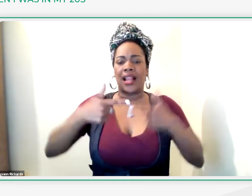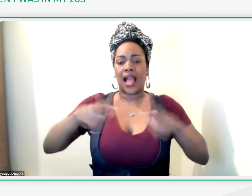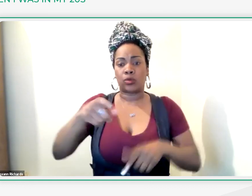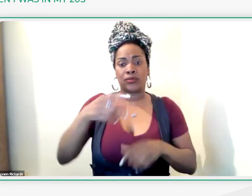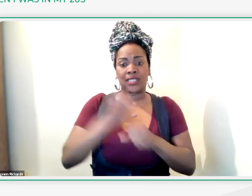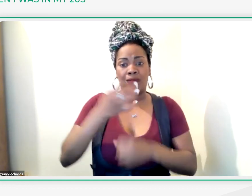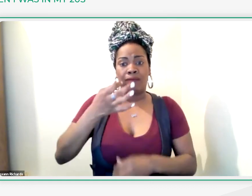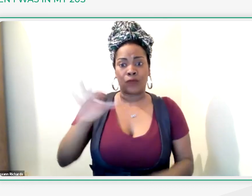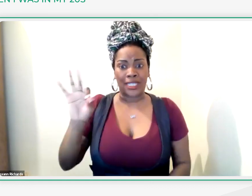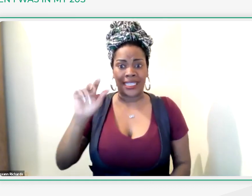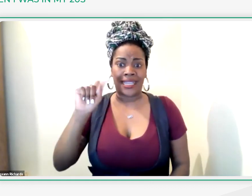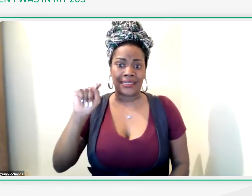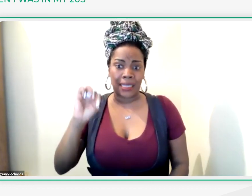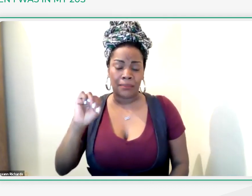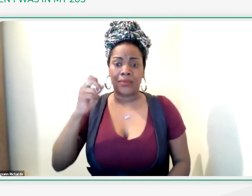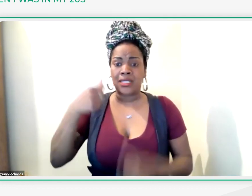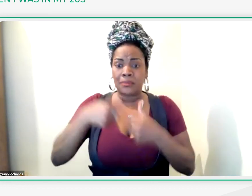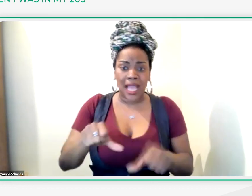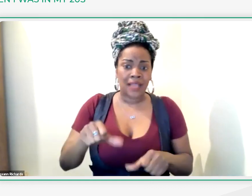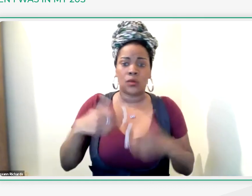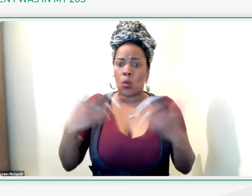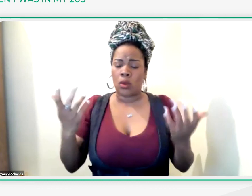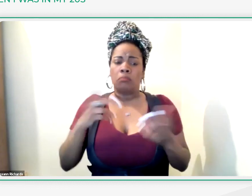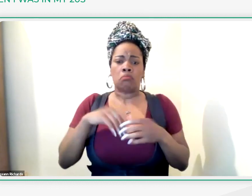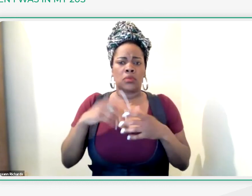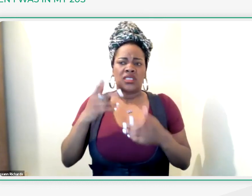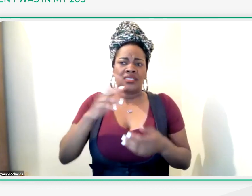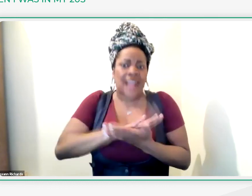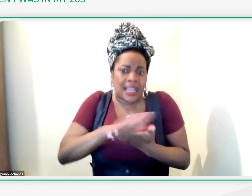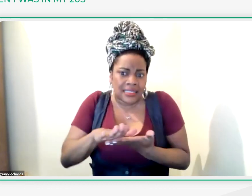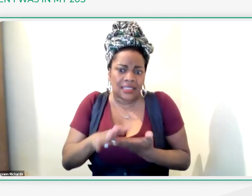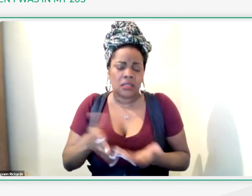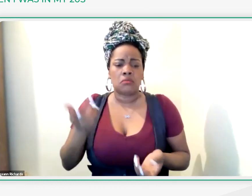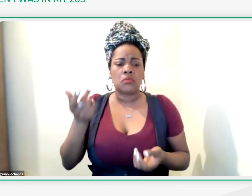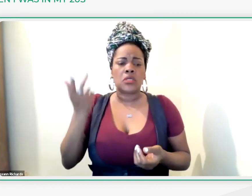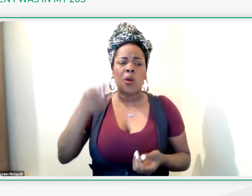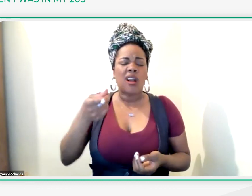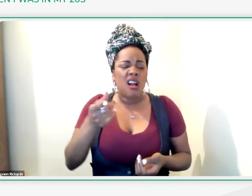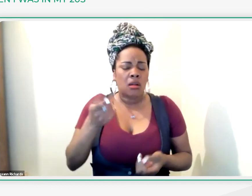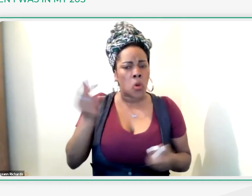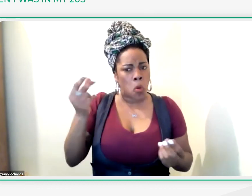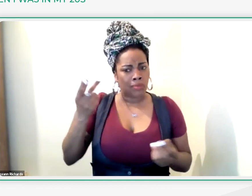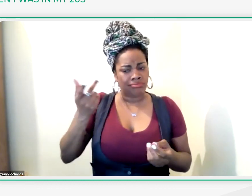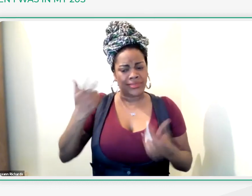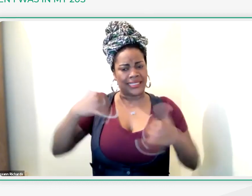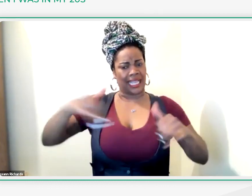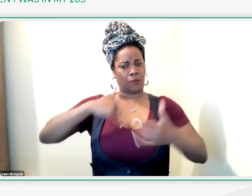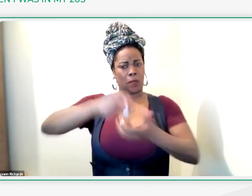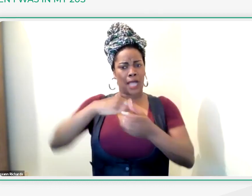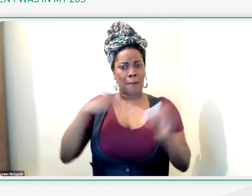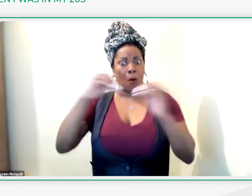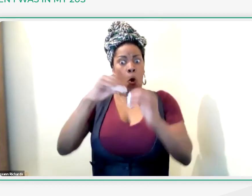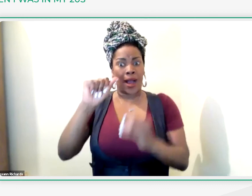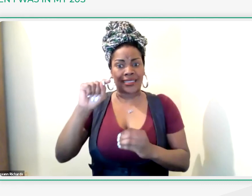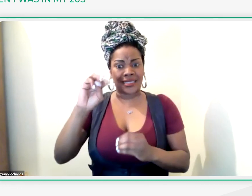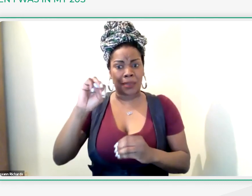And that partnership will allow you to go to free ATMs, have free deposits, and